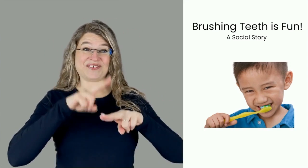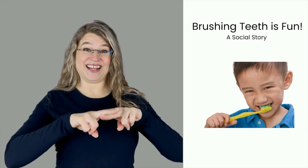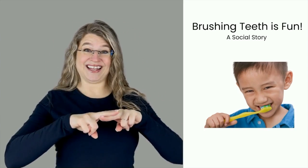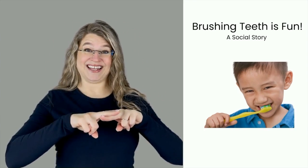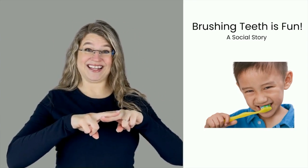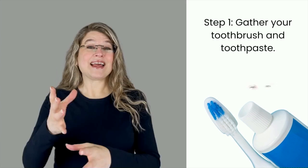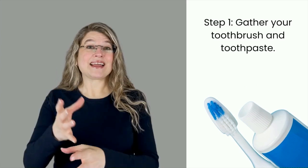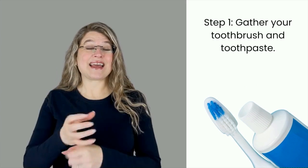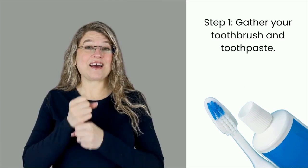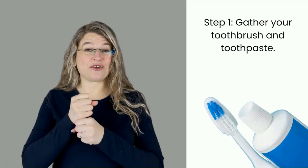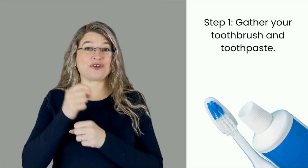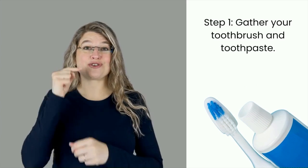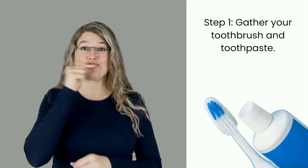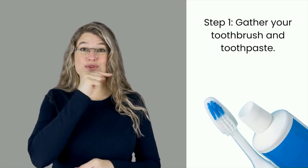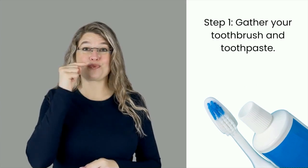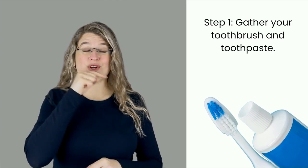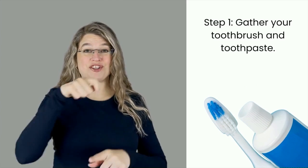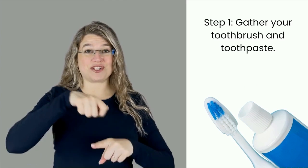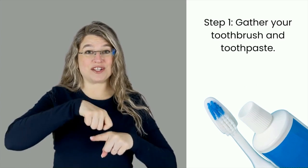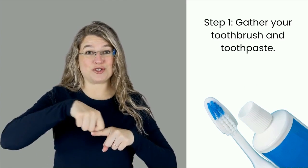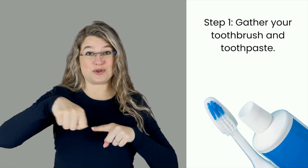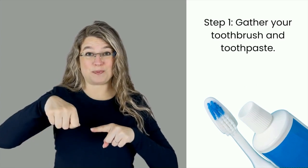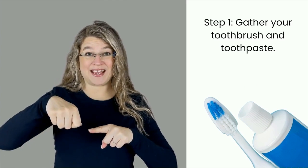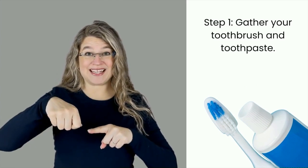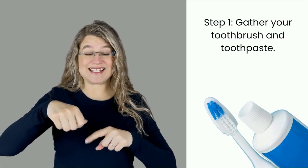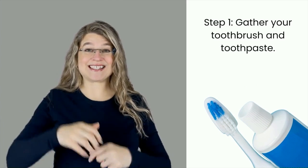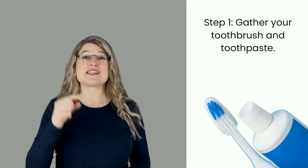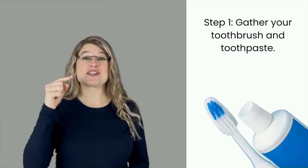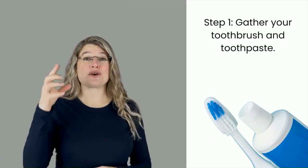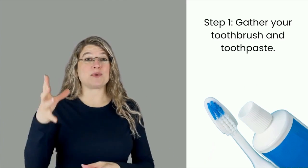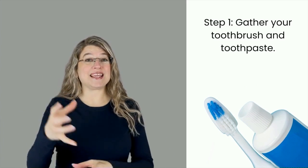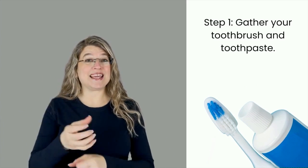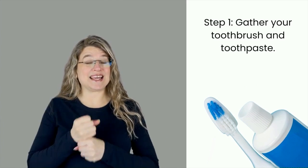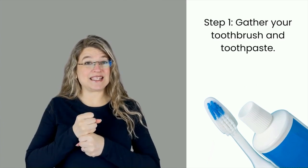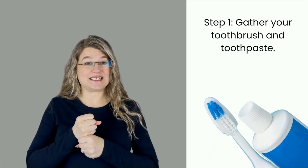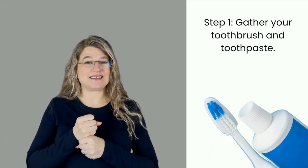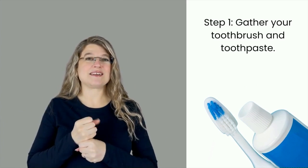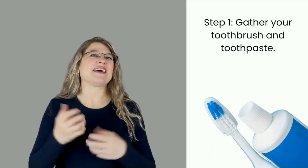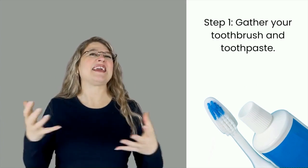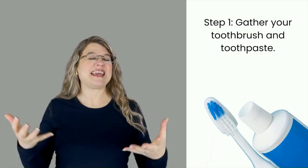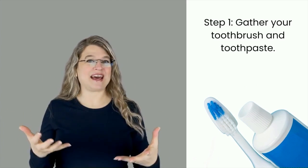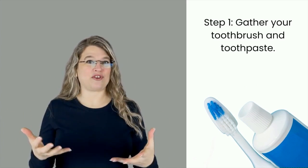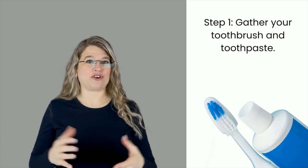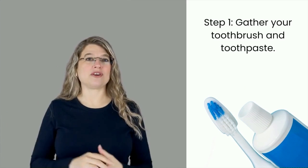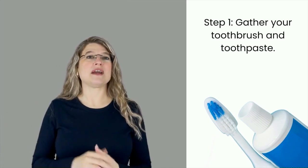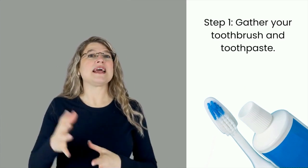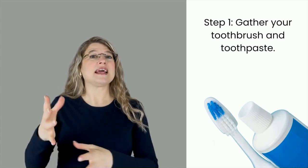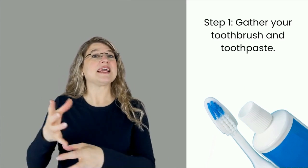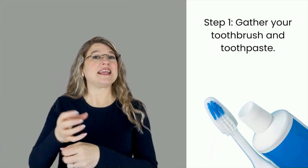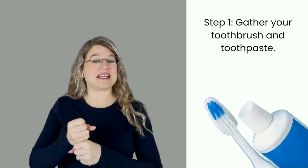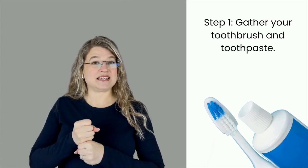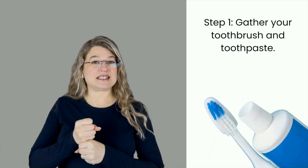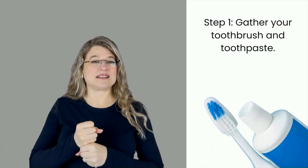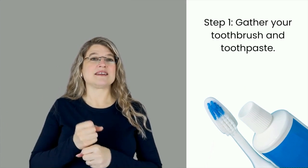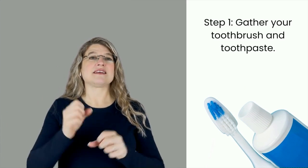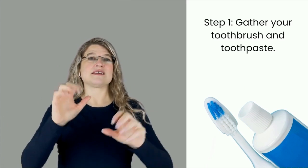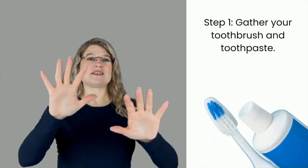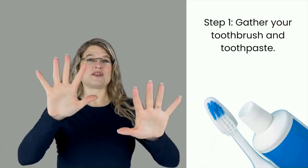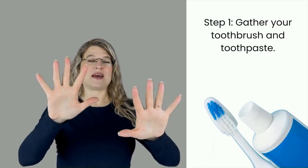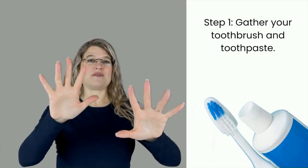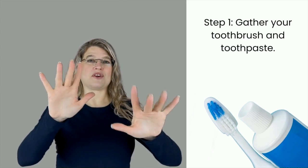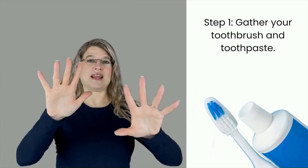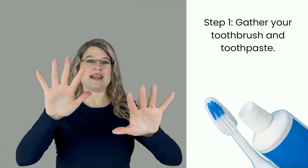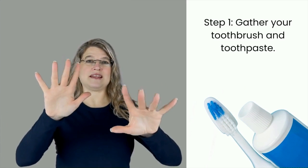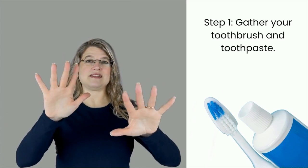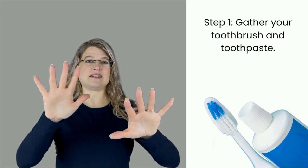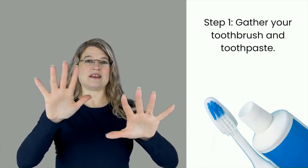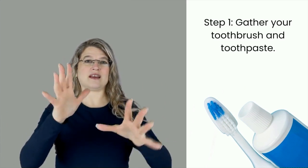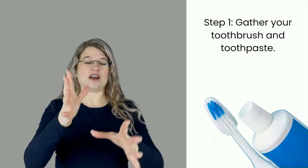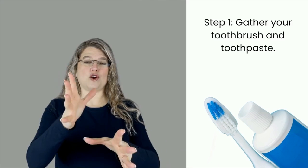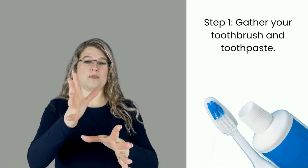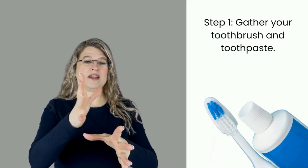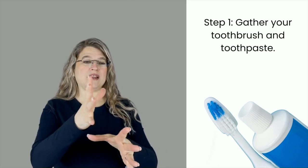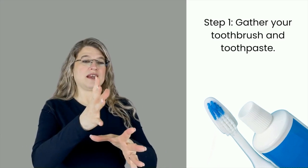Fun Gather your toothbrush and toothpaste so get like gather get So have your hands open